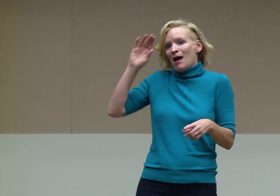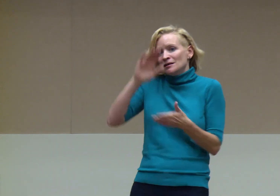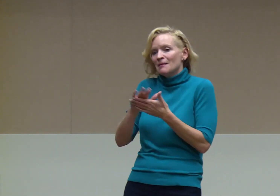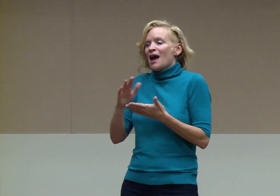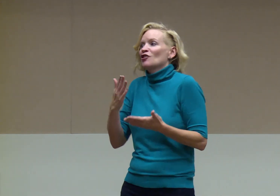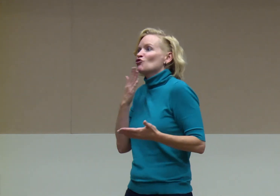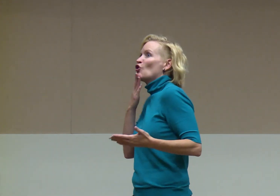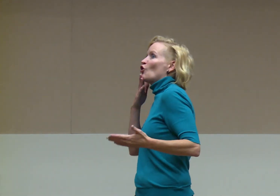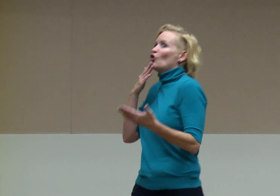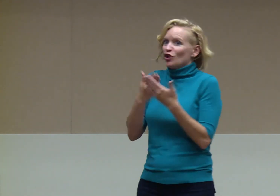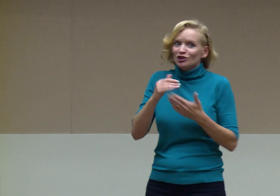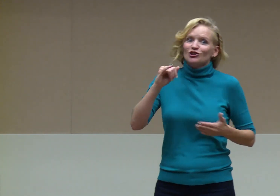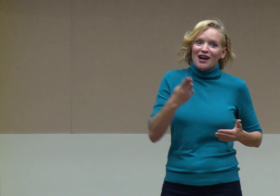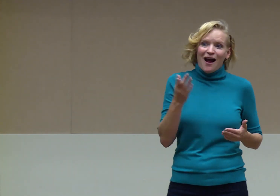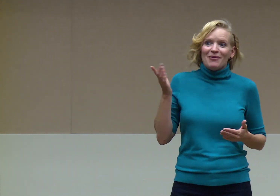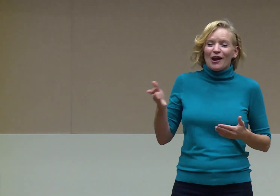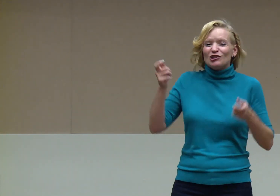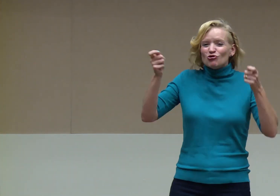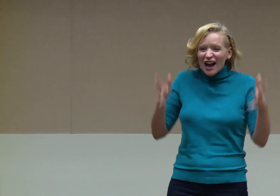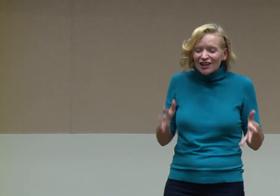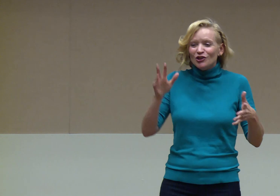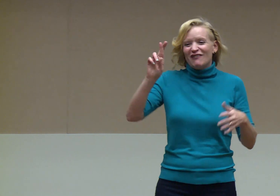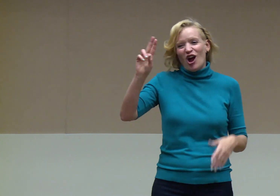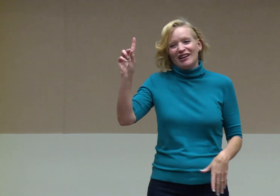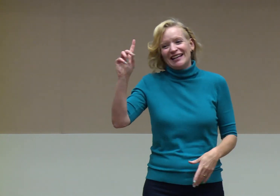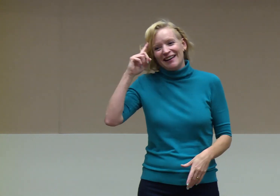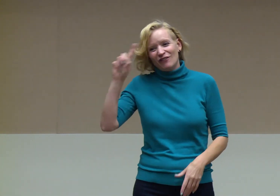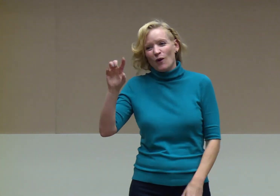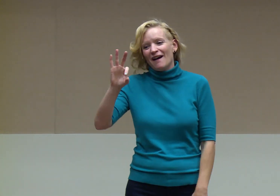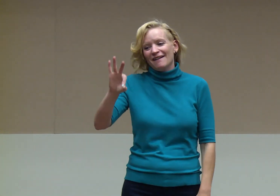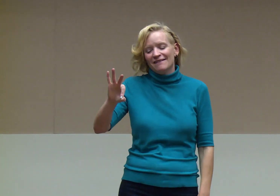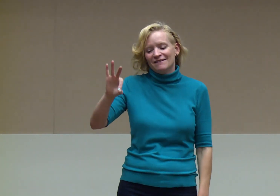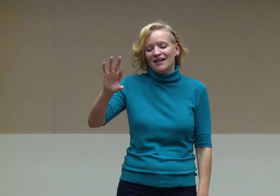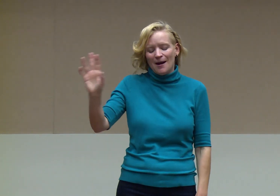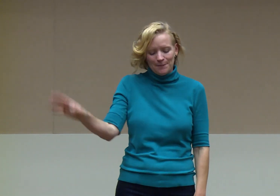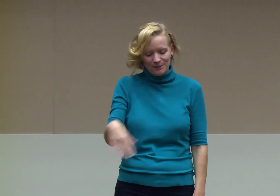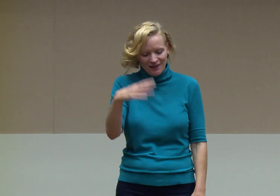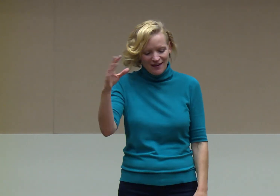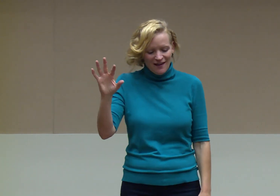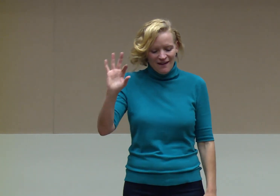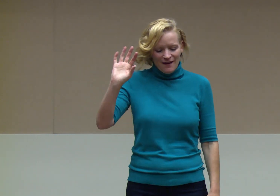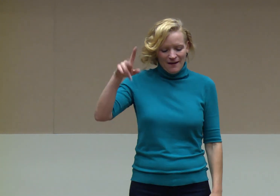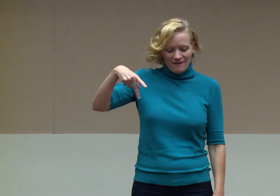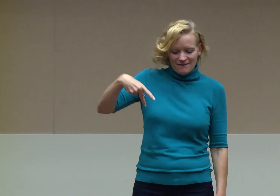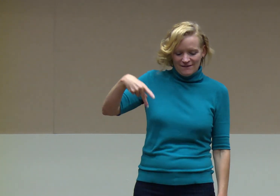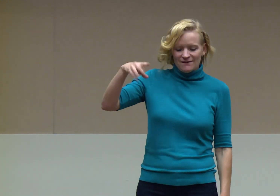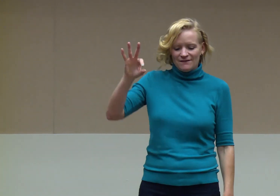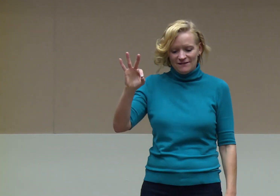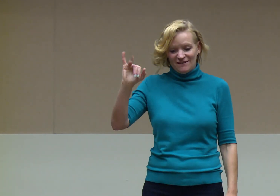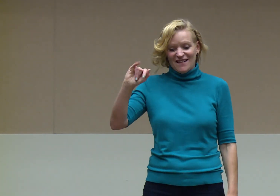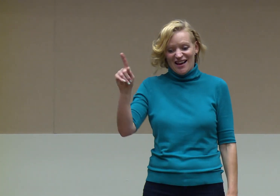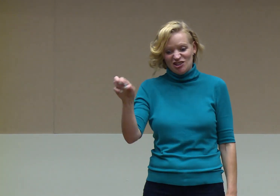But my husband had a really, really wonderful opportunity, Director of R&D for the, uh...Pfizer.